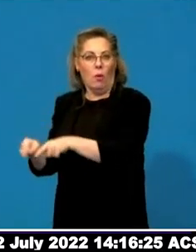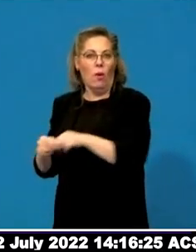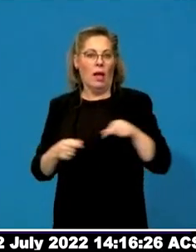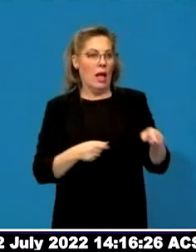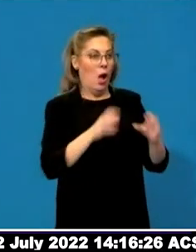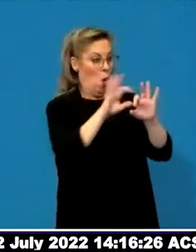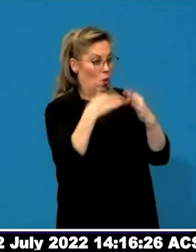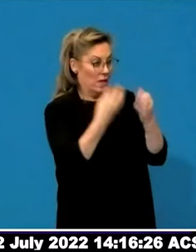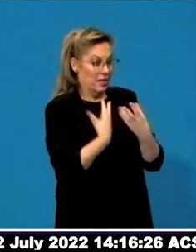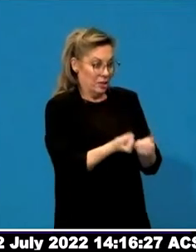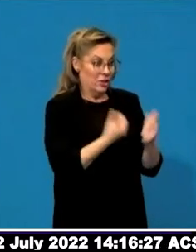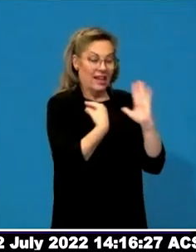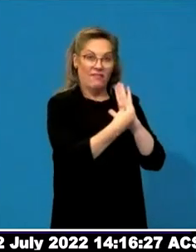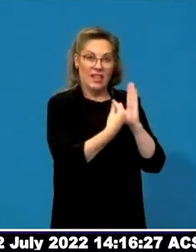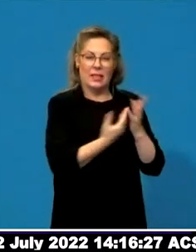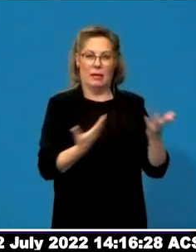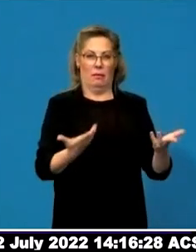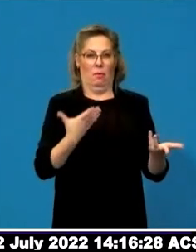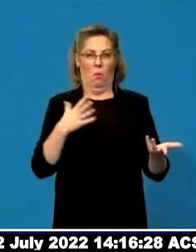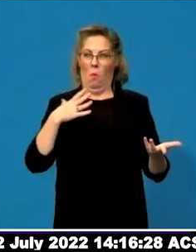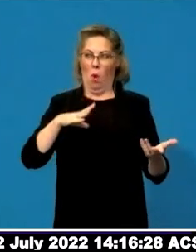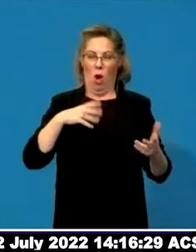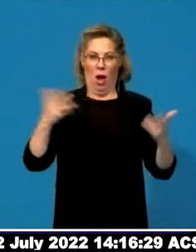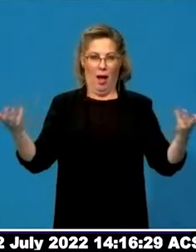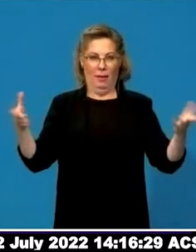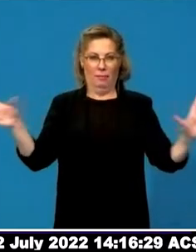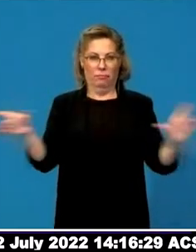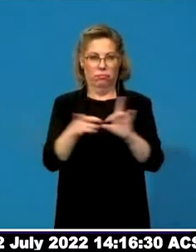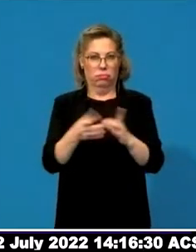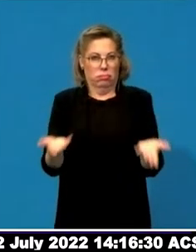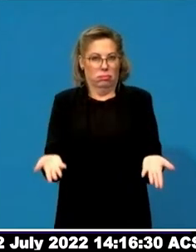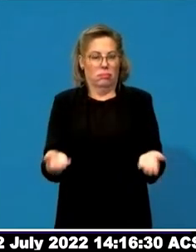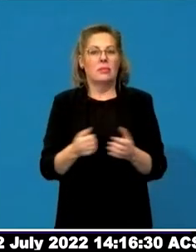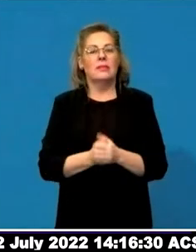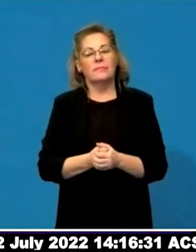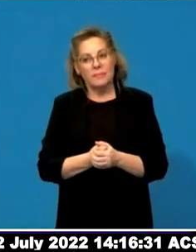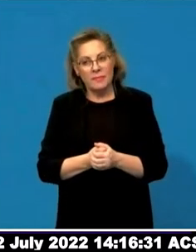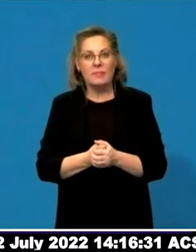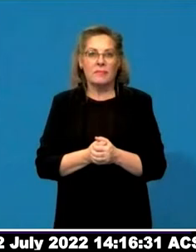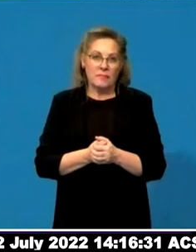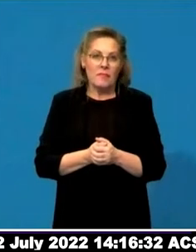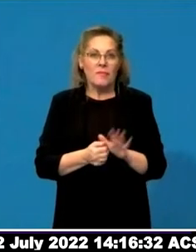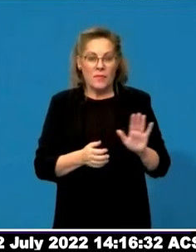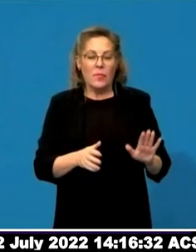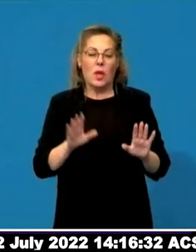MS McRAE: I think they have eased the path quite significantly, particularly on the APY Lands.